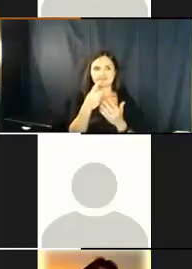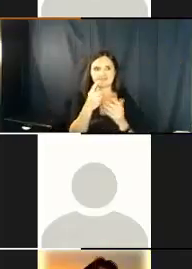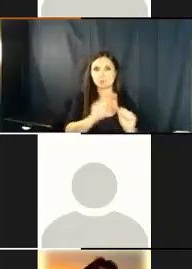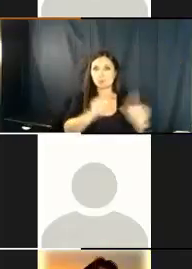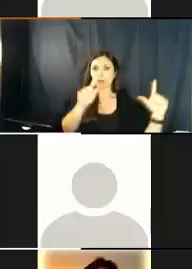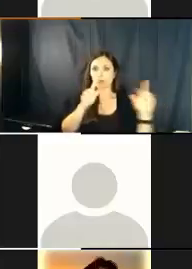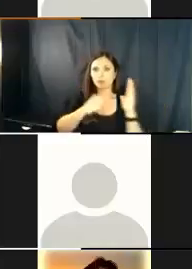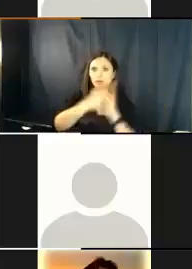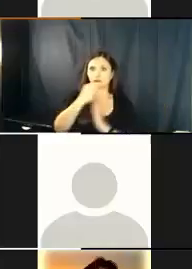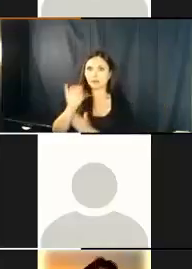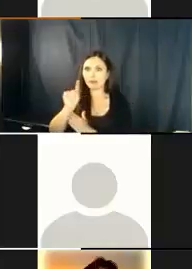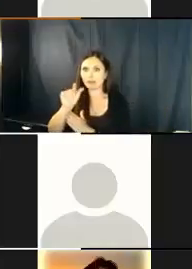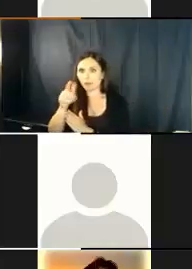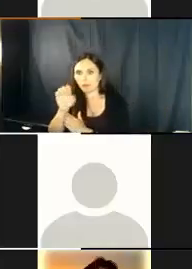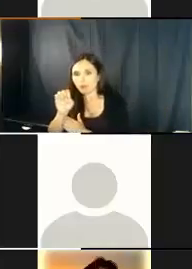offer to students.